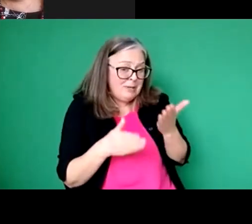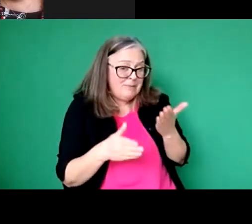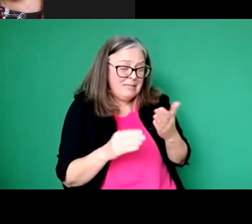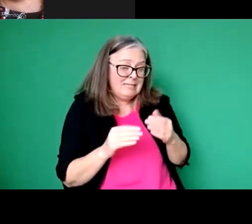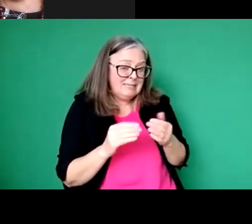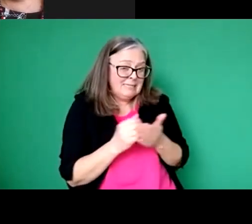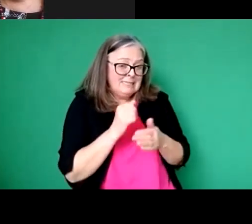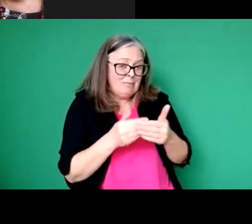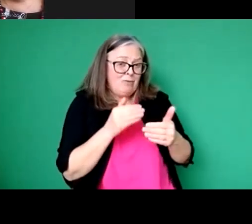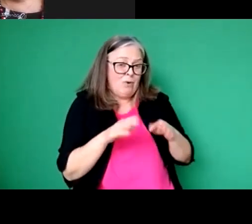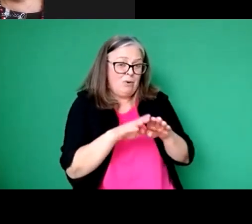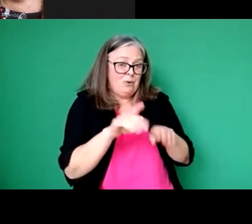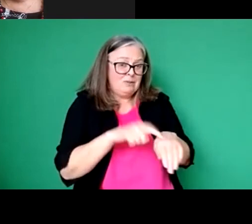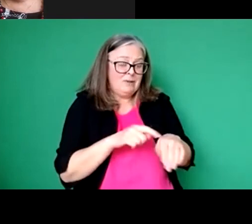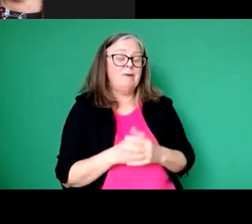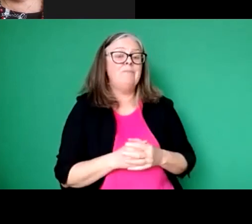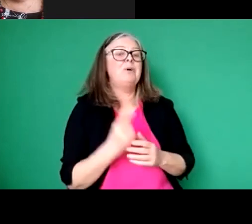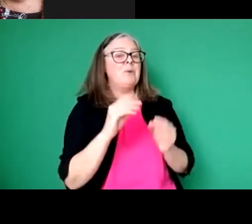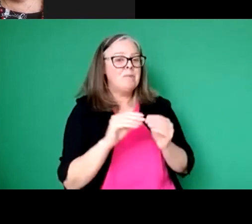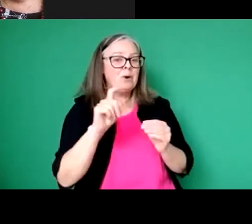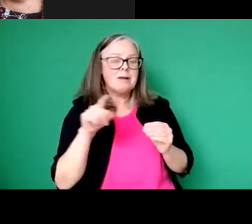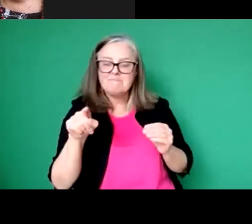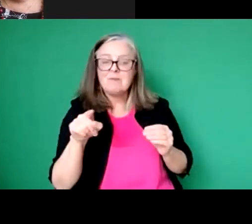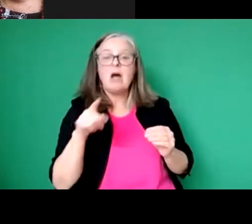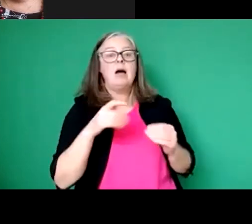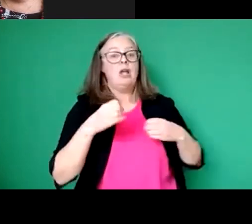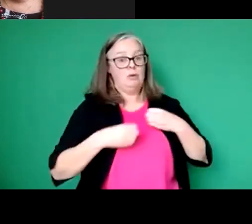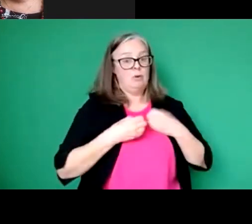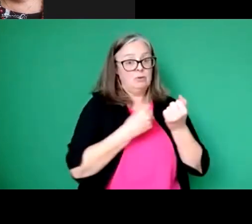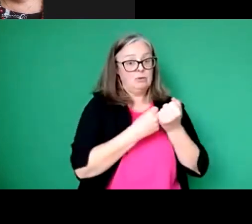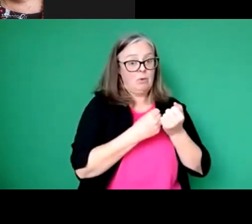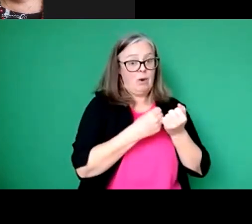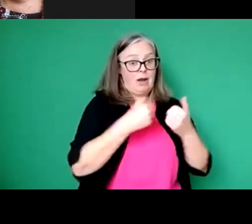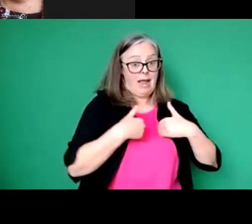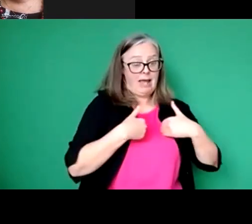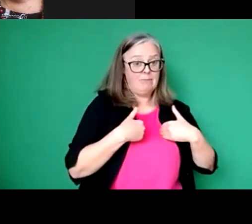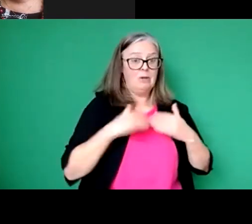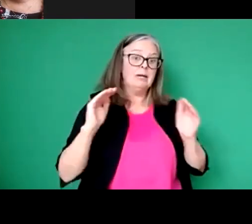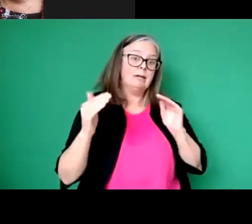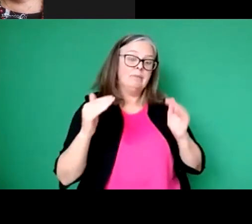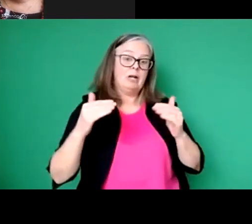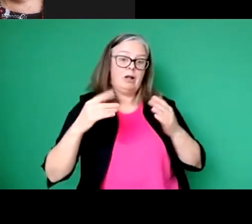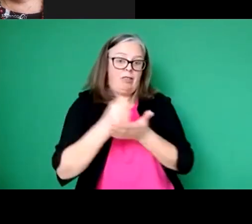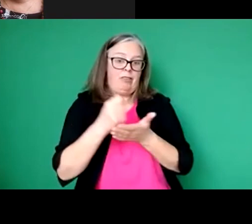about uh emotional support animal versus a therapy dog are these service animals if only for comfort